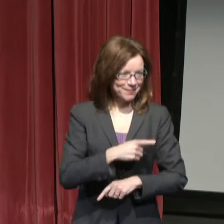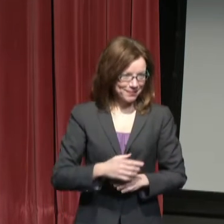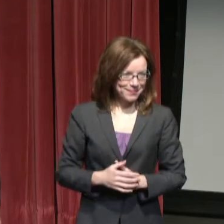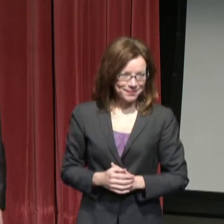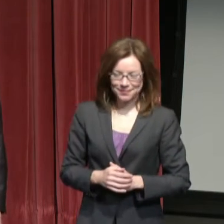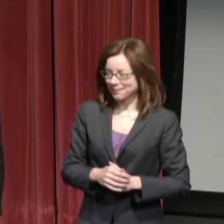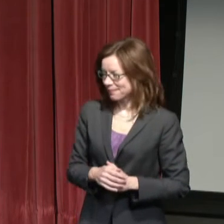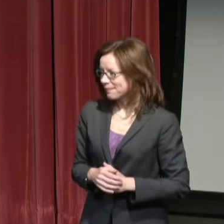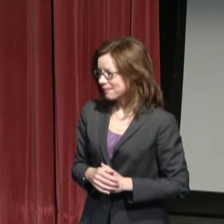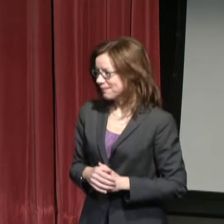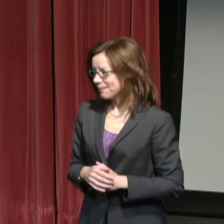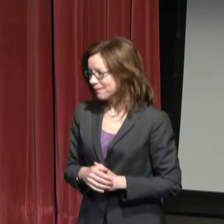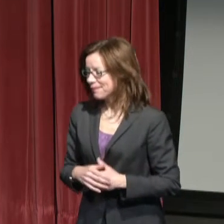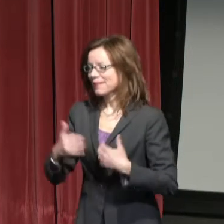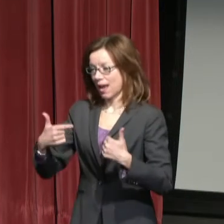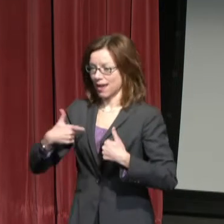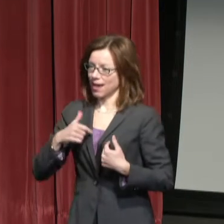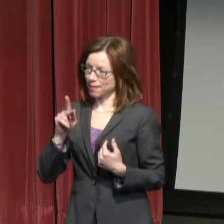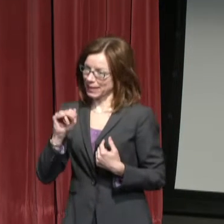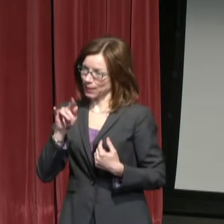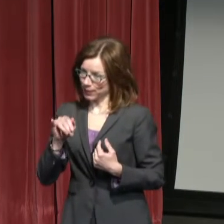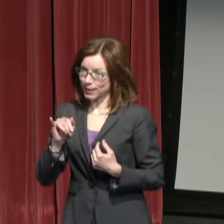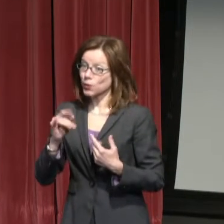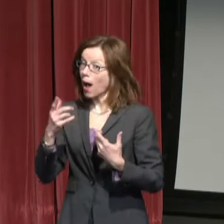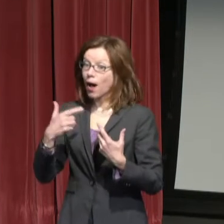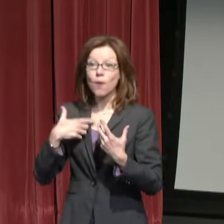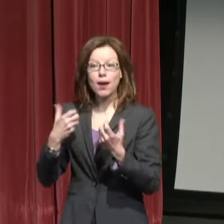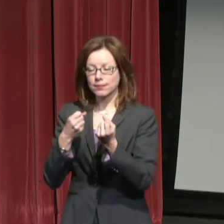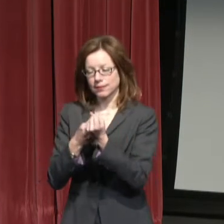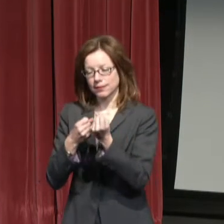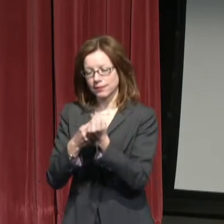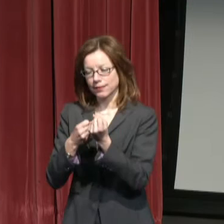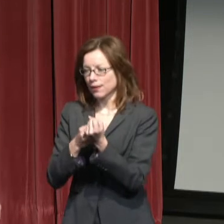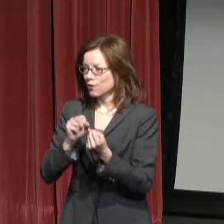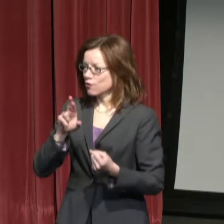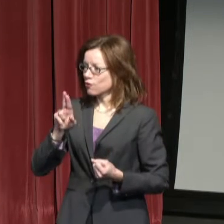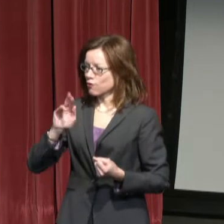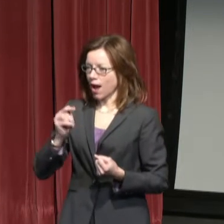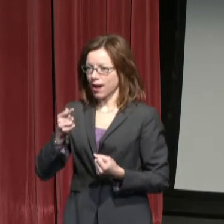And as with all Kiwis, I'm a big fan of rugby.